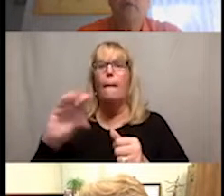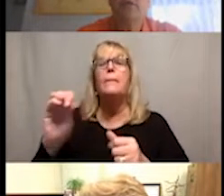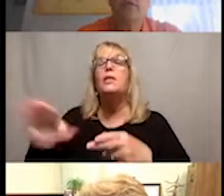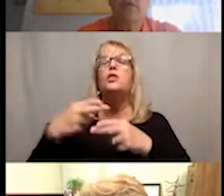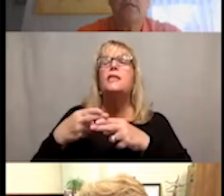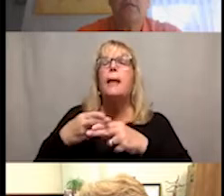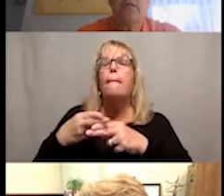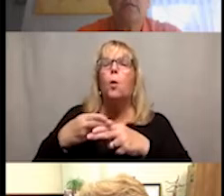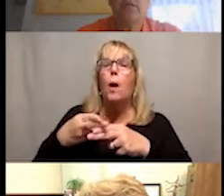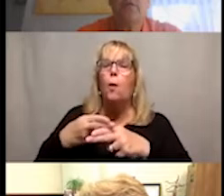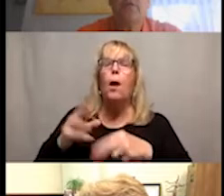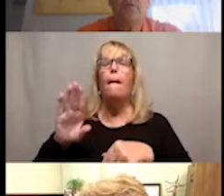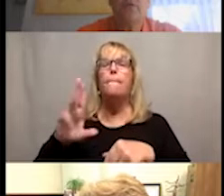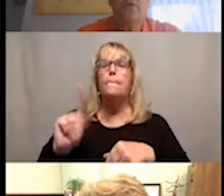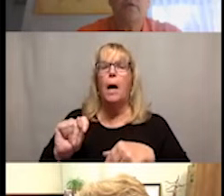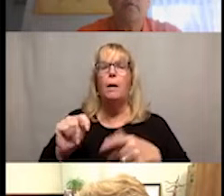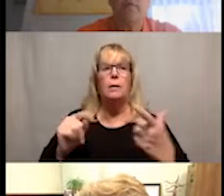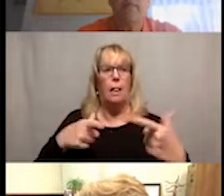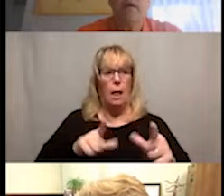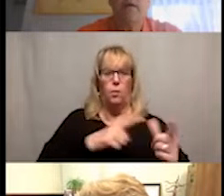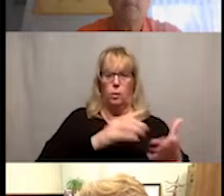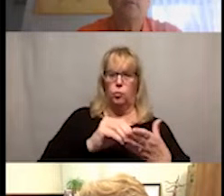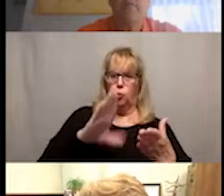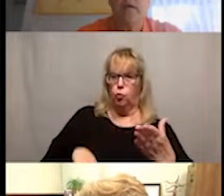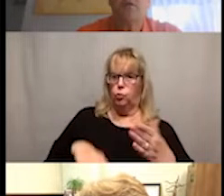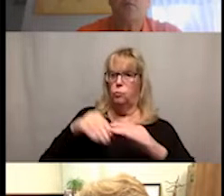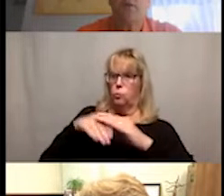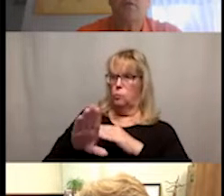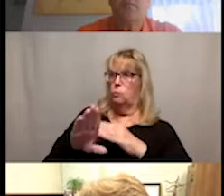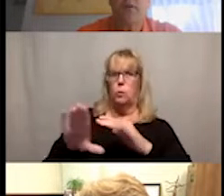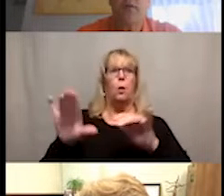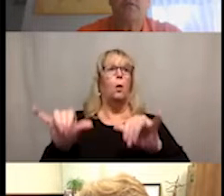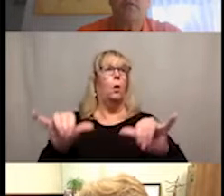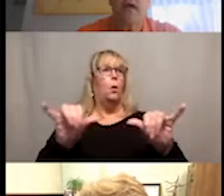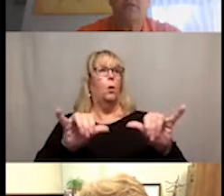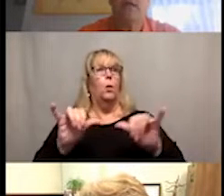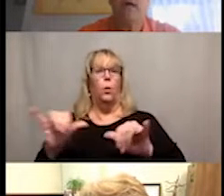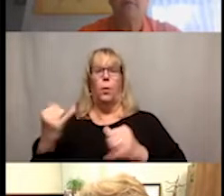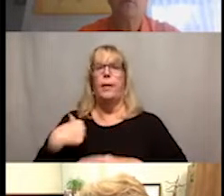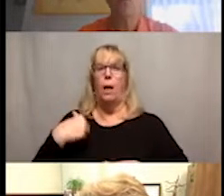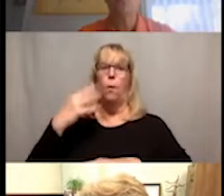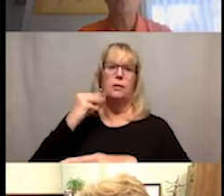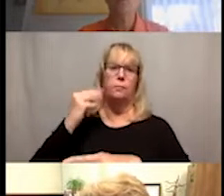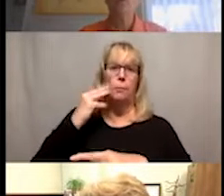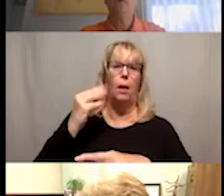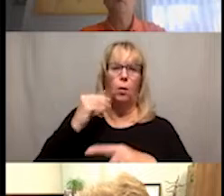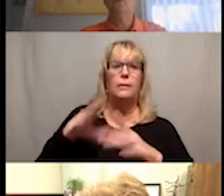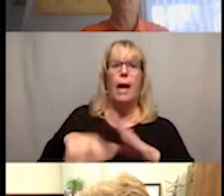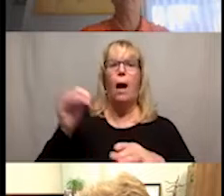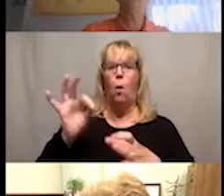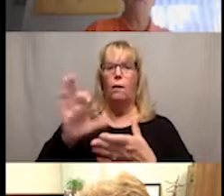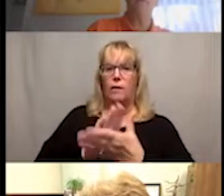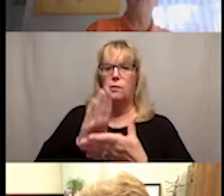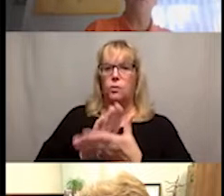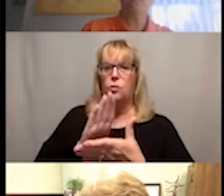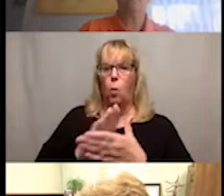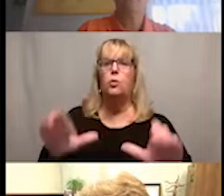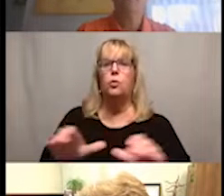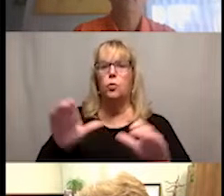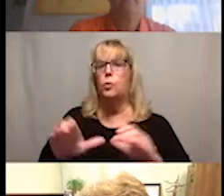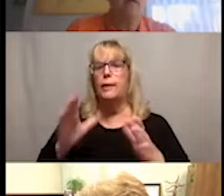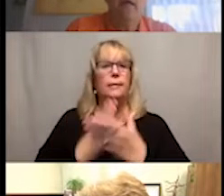it's to get the student um some actual experience outside of school doing some type of work and and